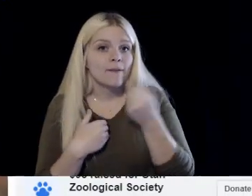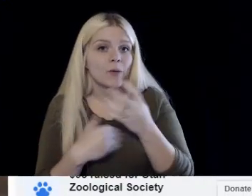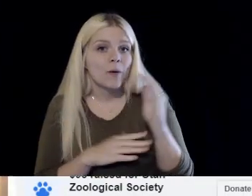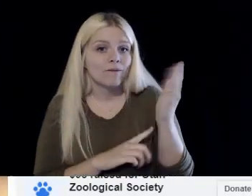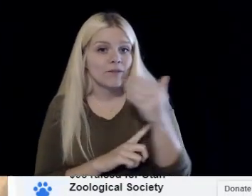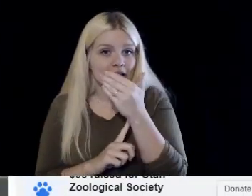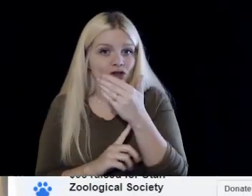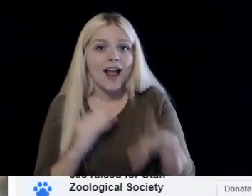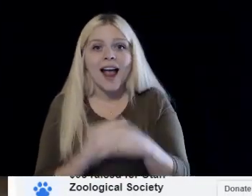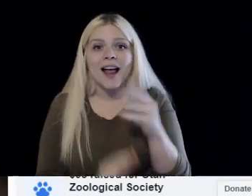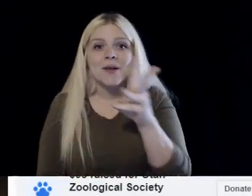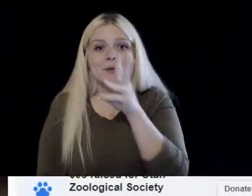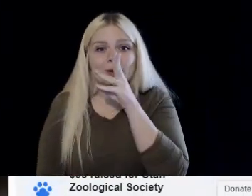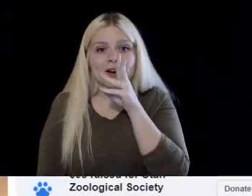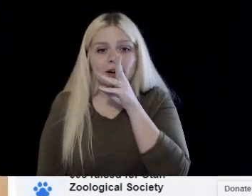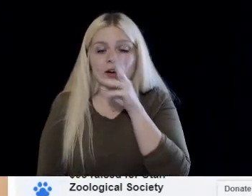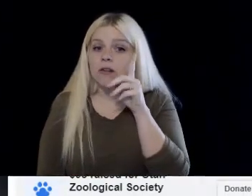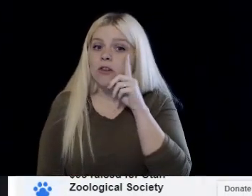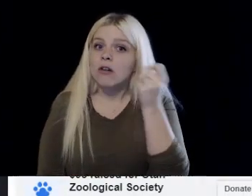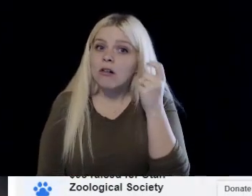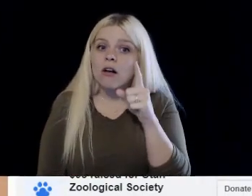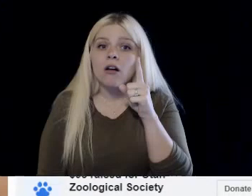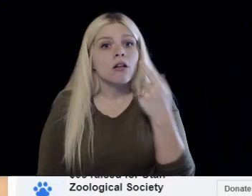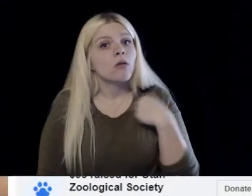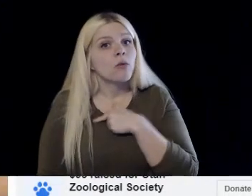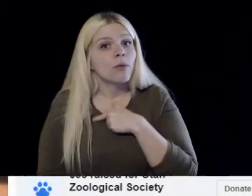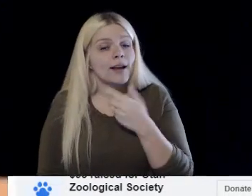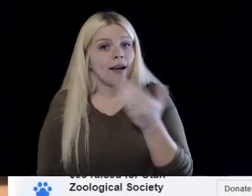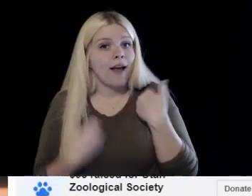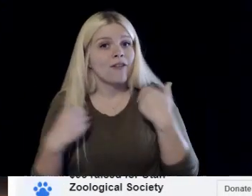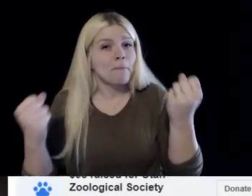So with these guys, we have several seals and sea lions, so we don't want to put all the food in one.